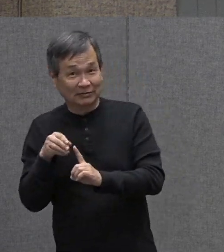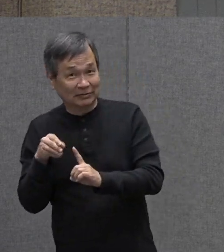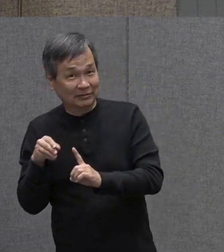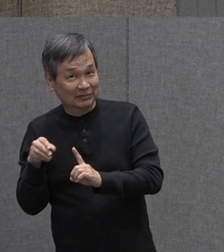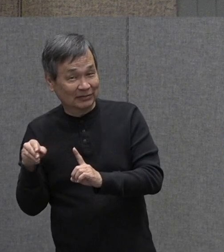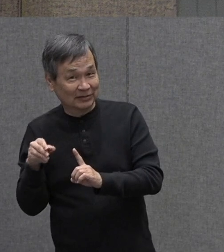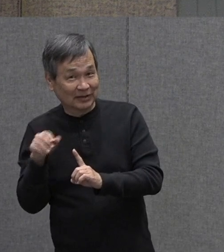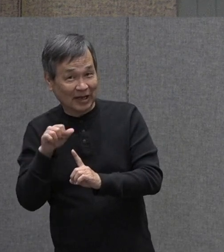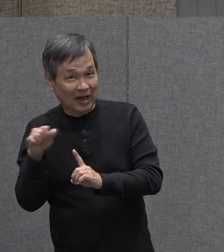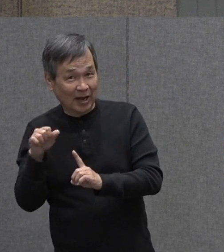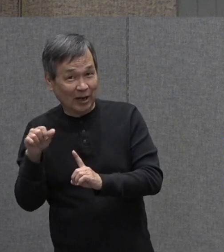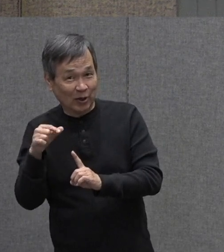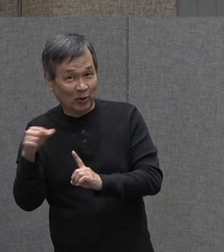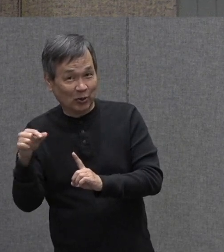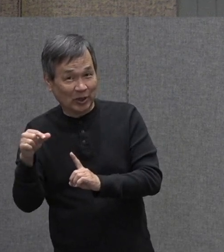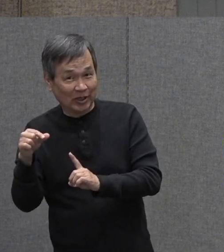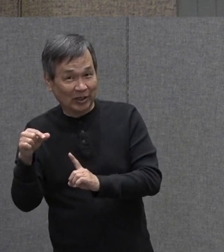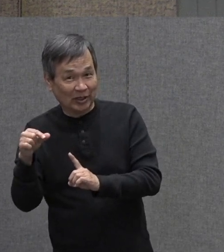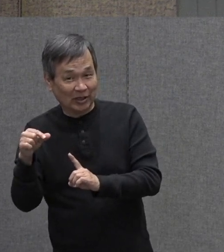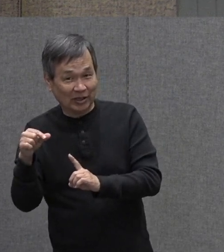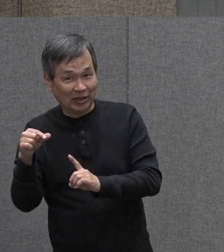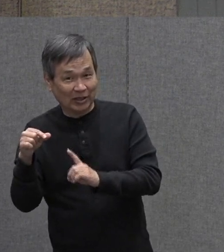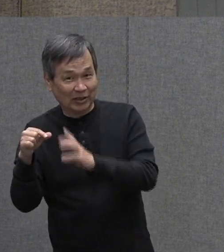a green pear.